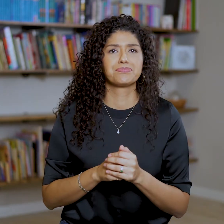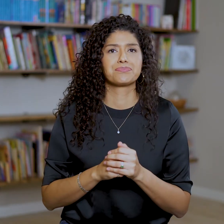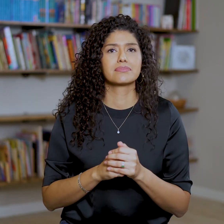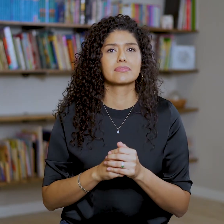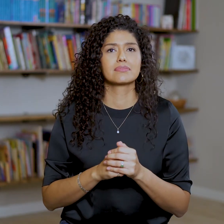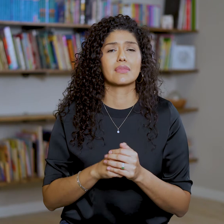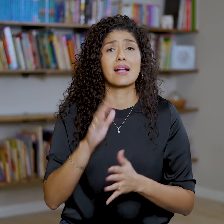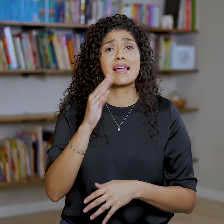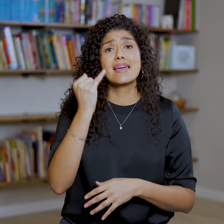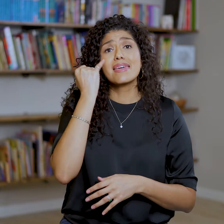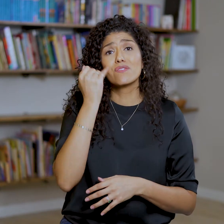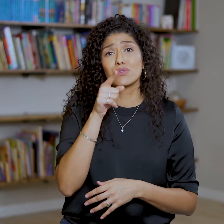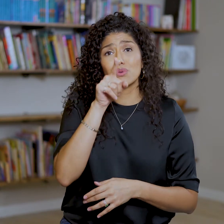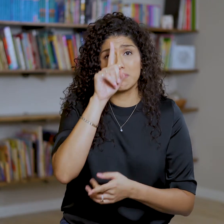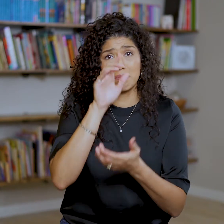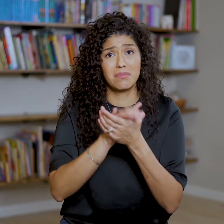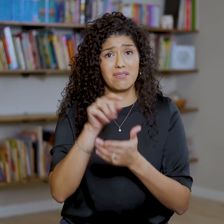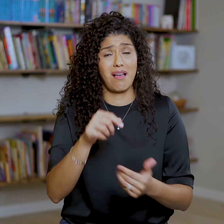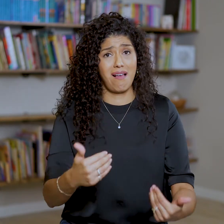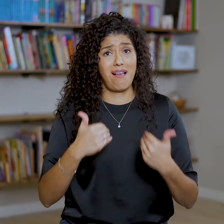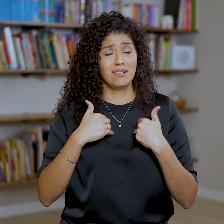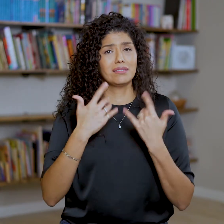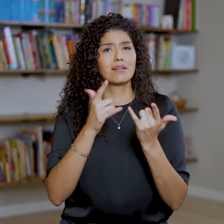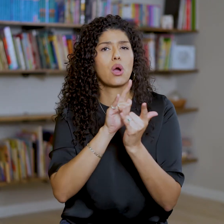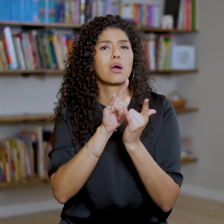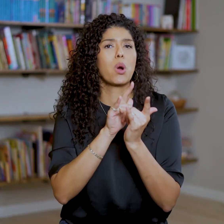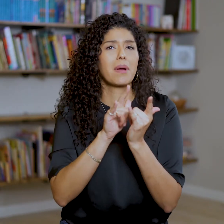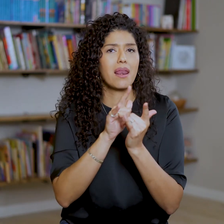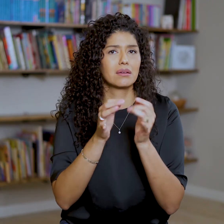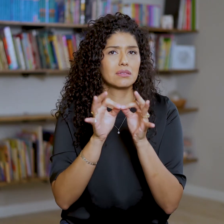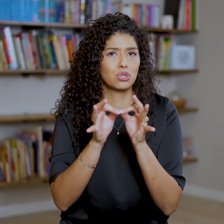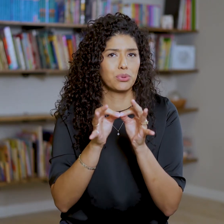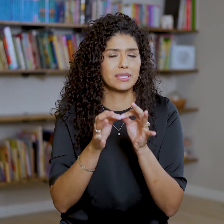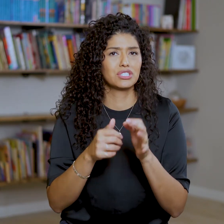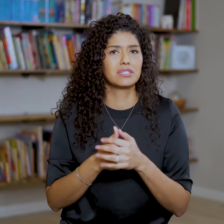If you hold to the romantic interpretation,